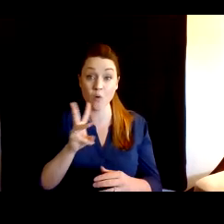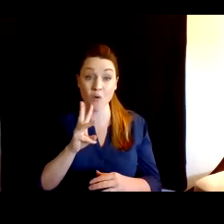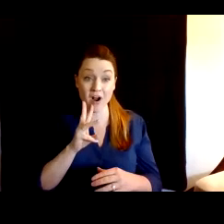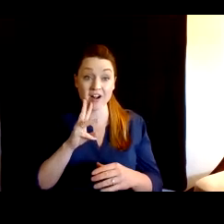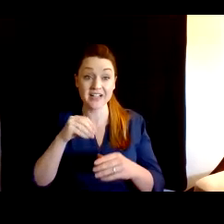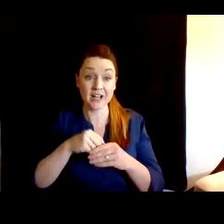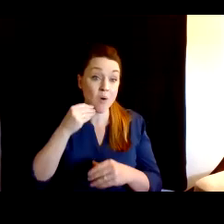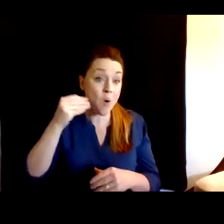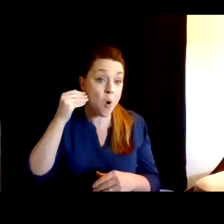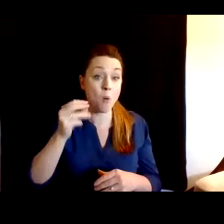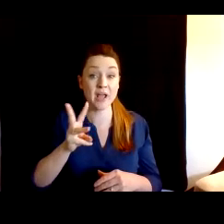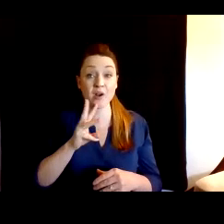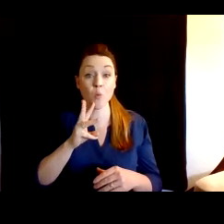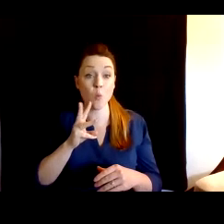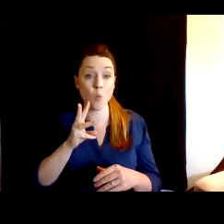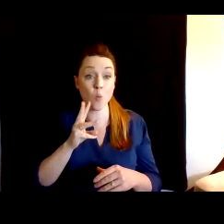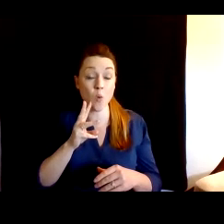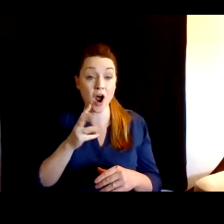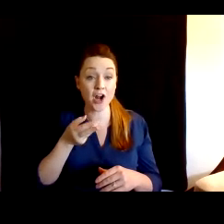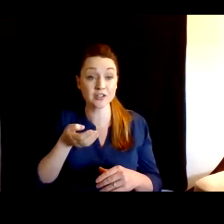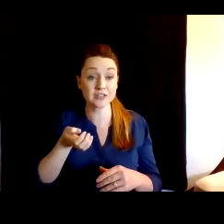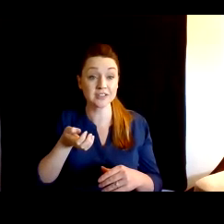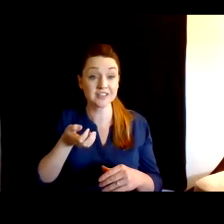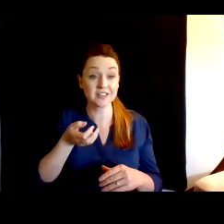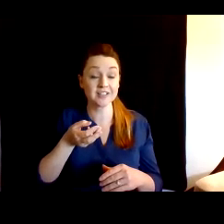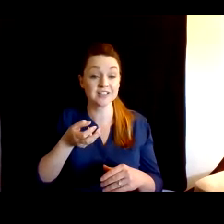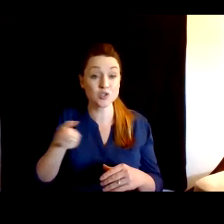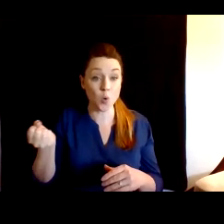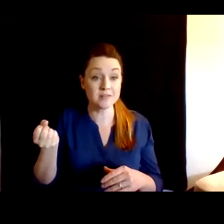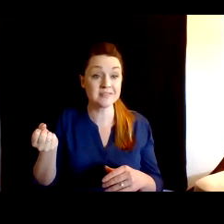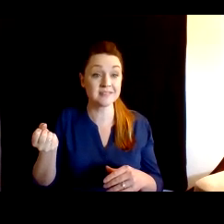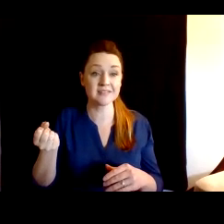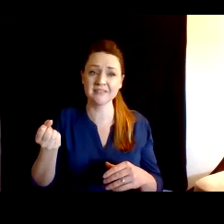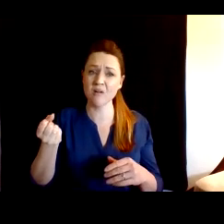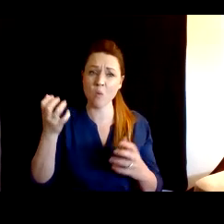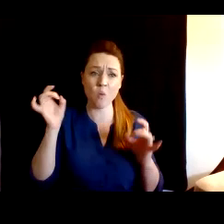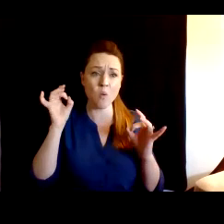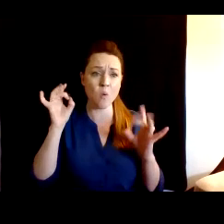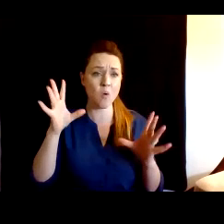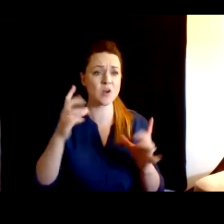the prevalence of intellectual disability. So we think about that. A lot of times that happens in communities of color.